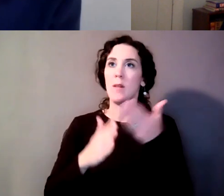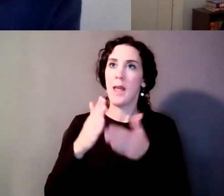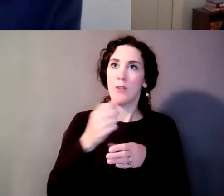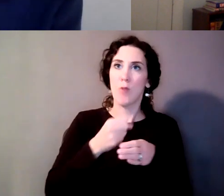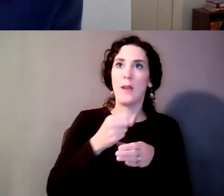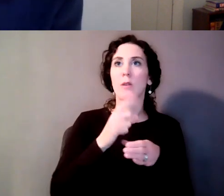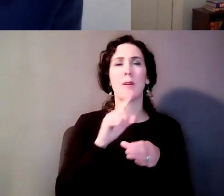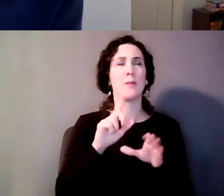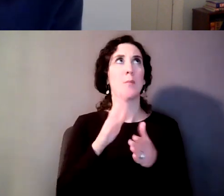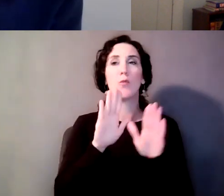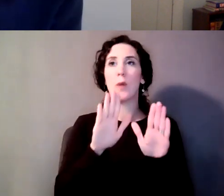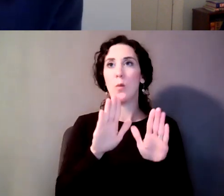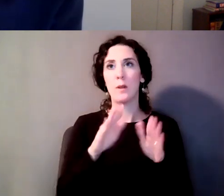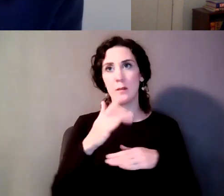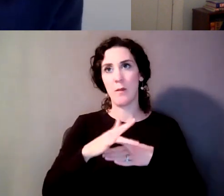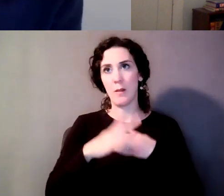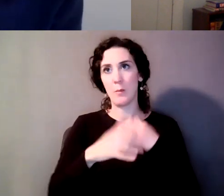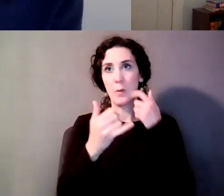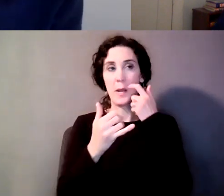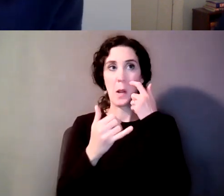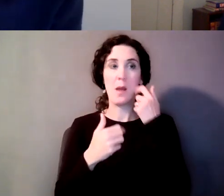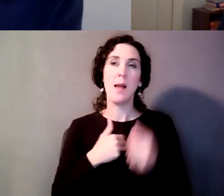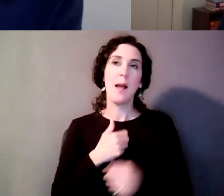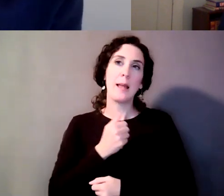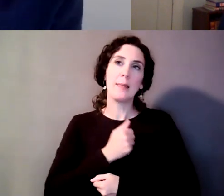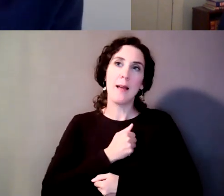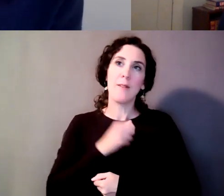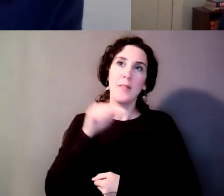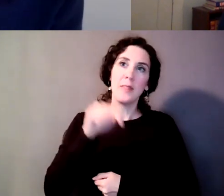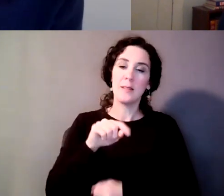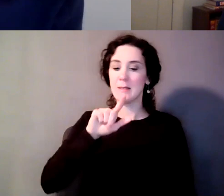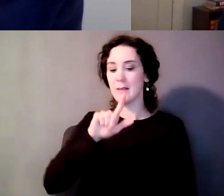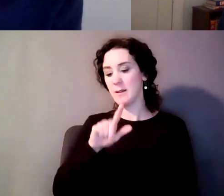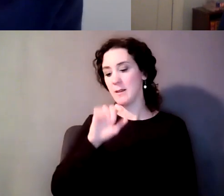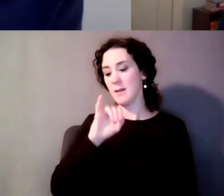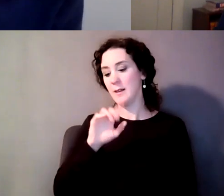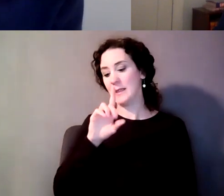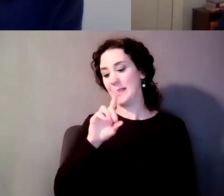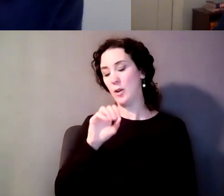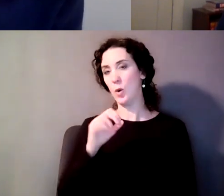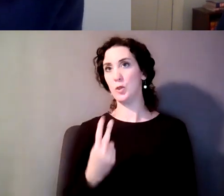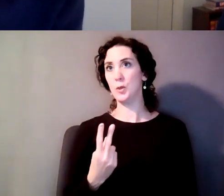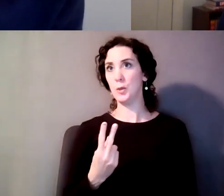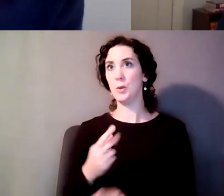is available right now. I love the Lido 2 grinder from orphan espresso.